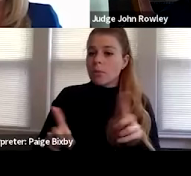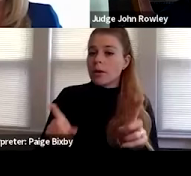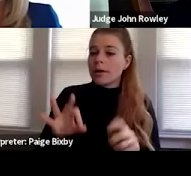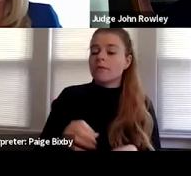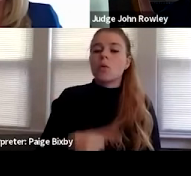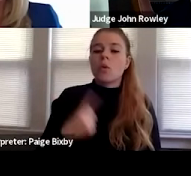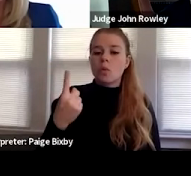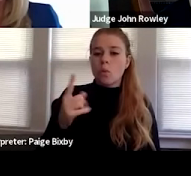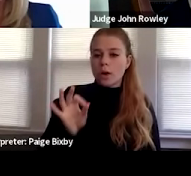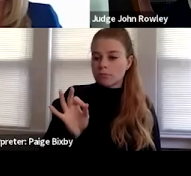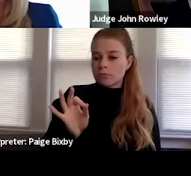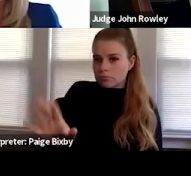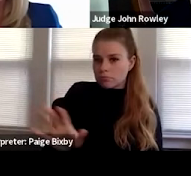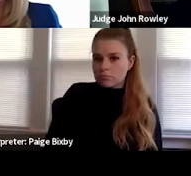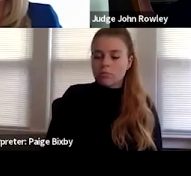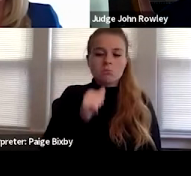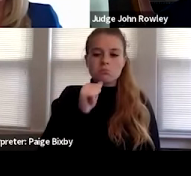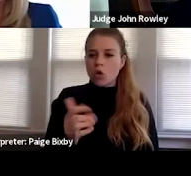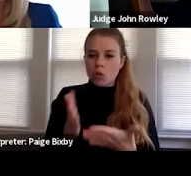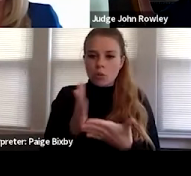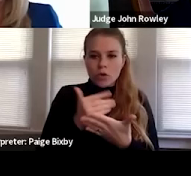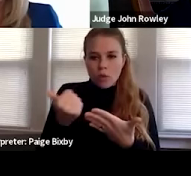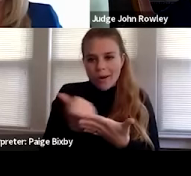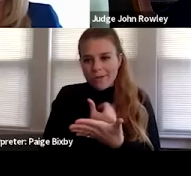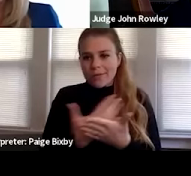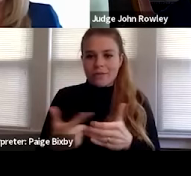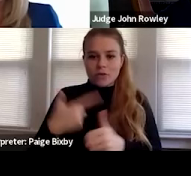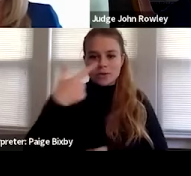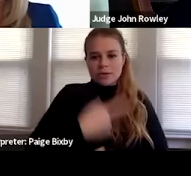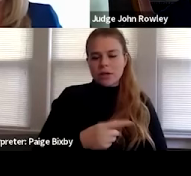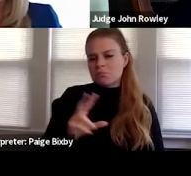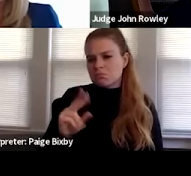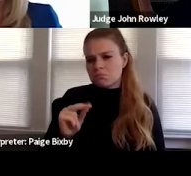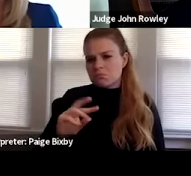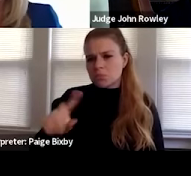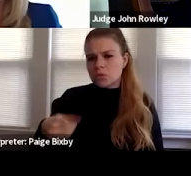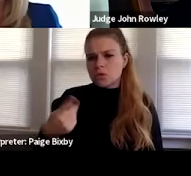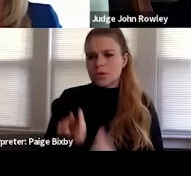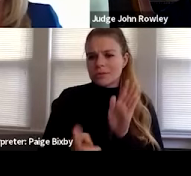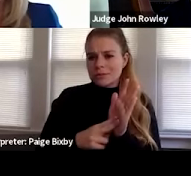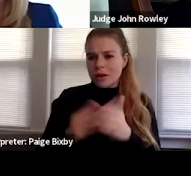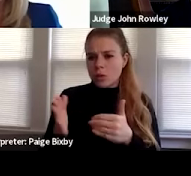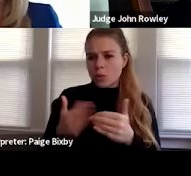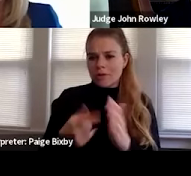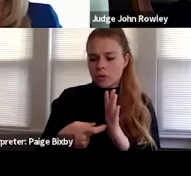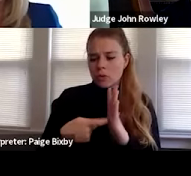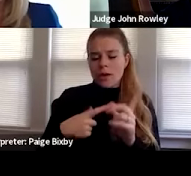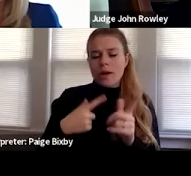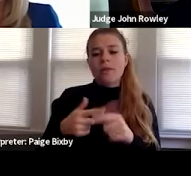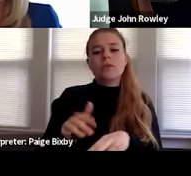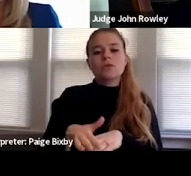Don't go over all of that with them on the very first day. Have them sign the appropriate, what they need to sign and then slowly integrate all of that